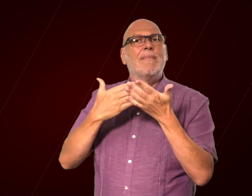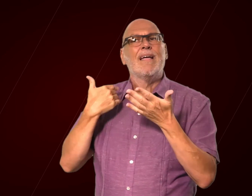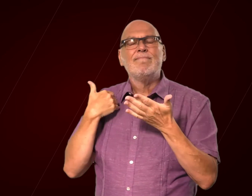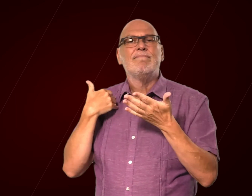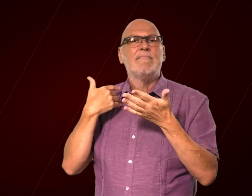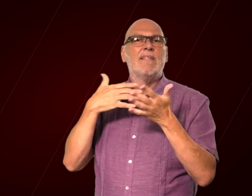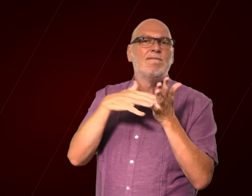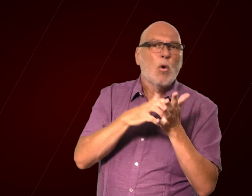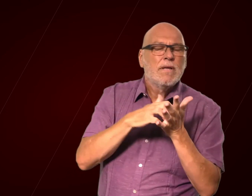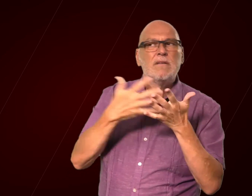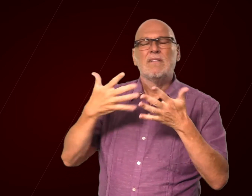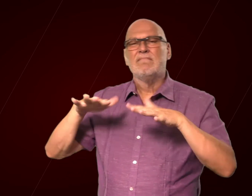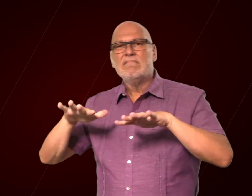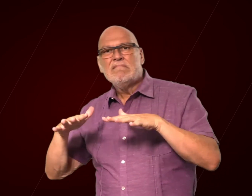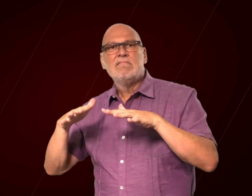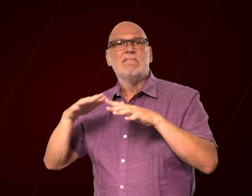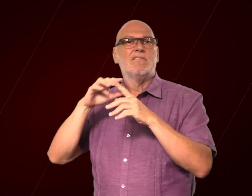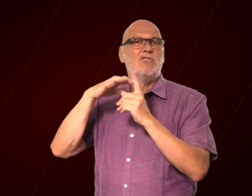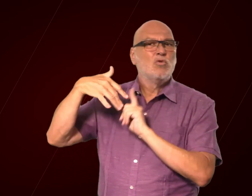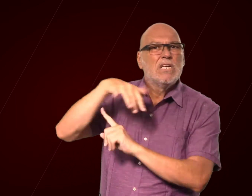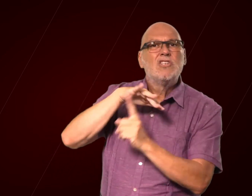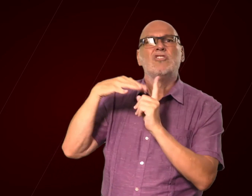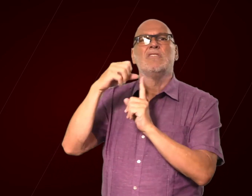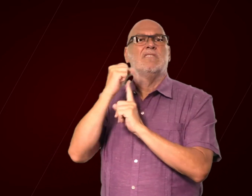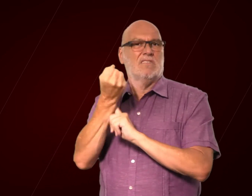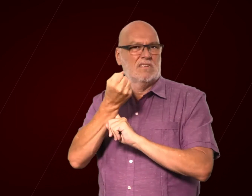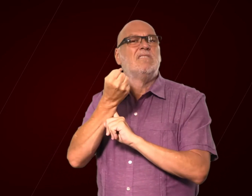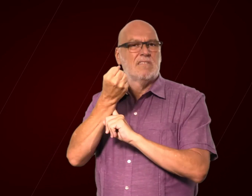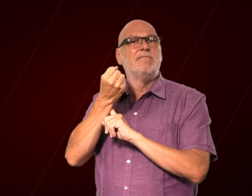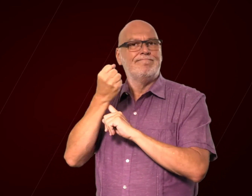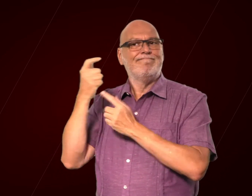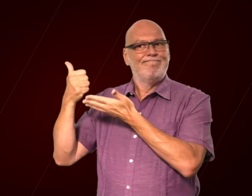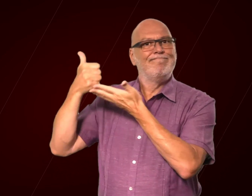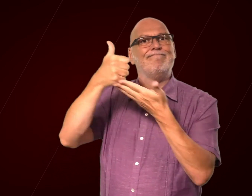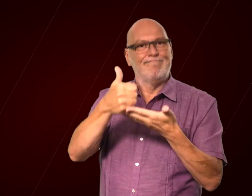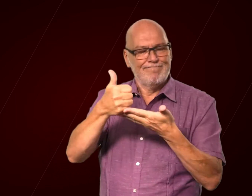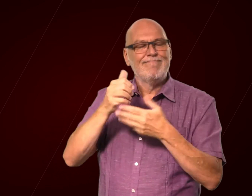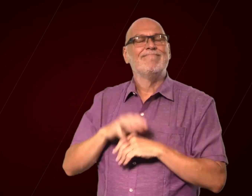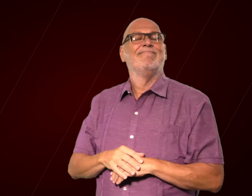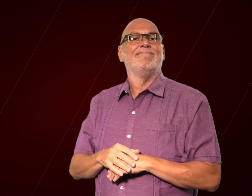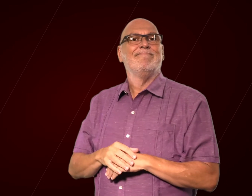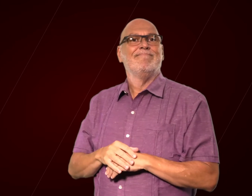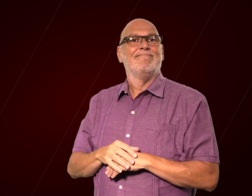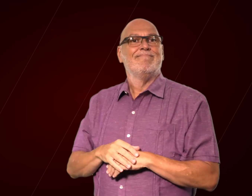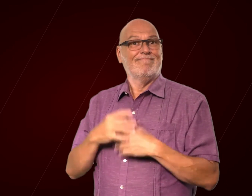from vulnerable situations.